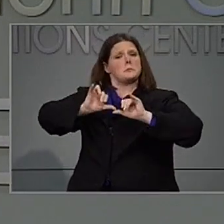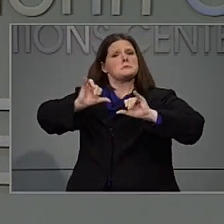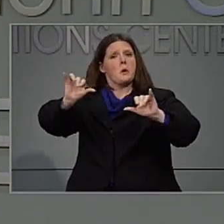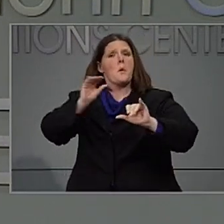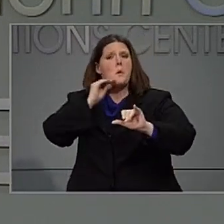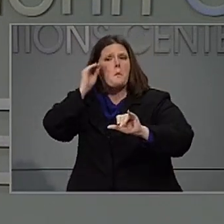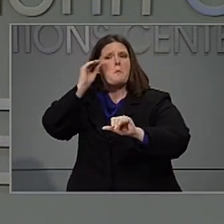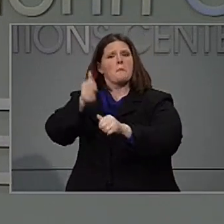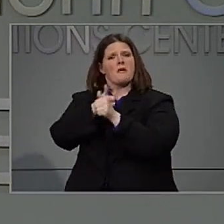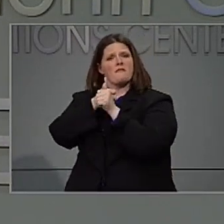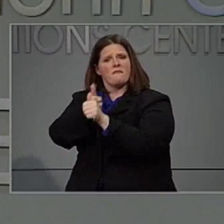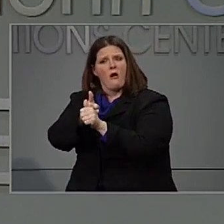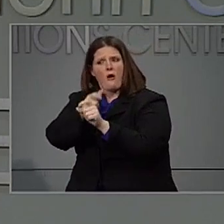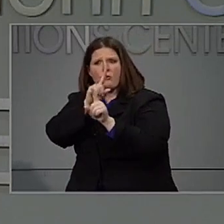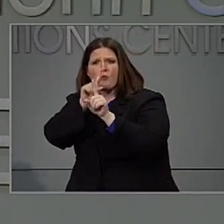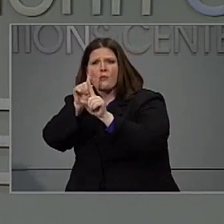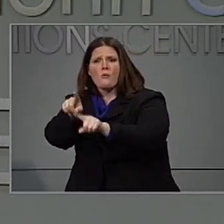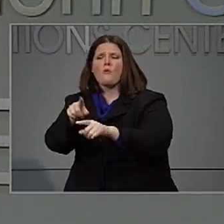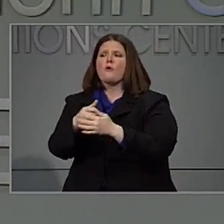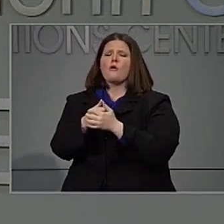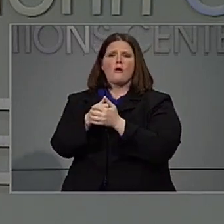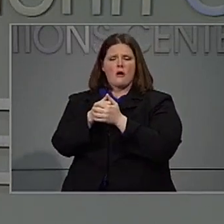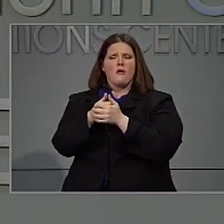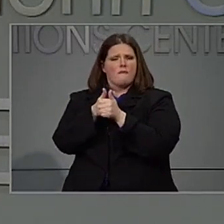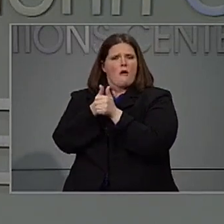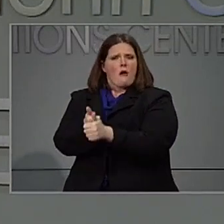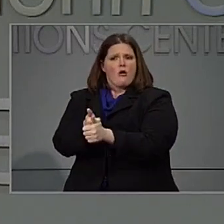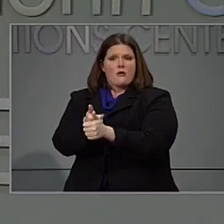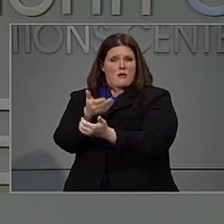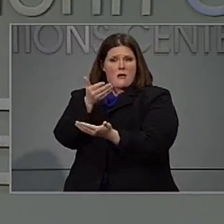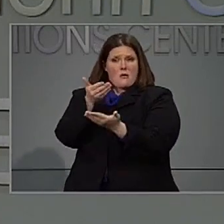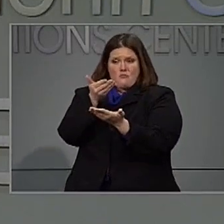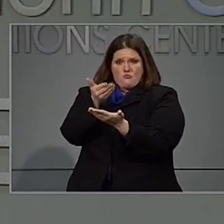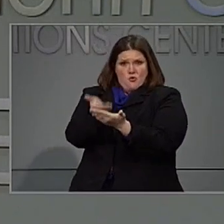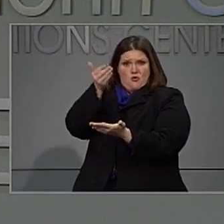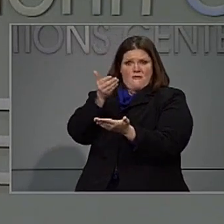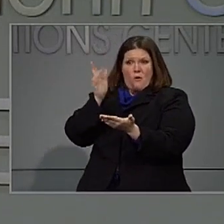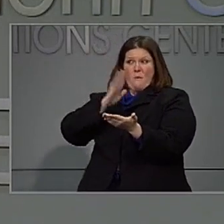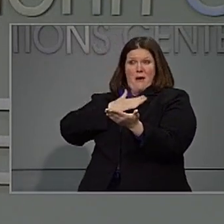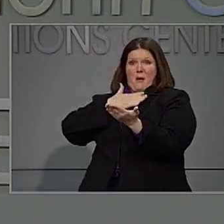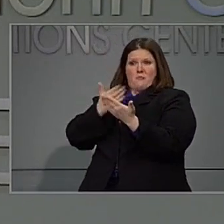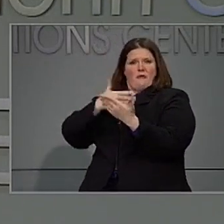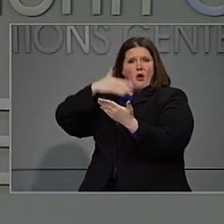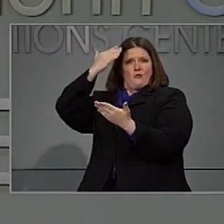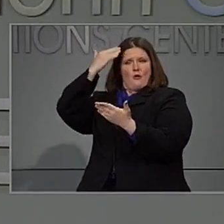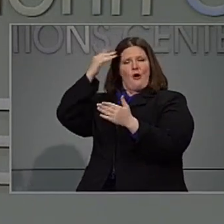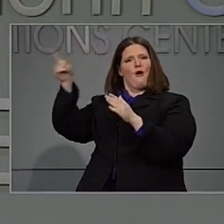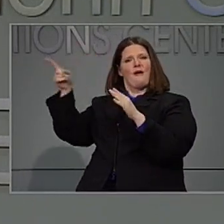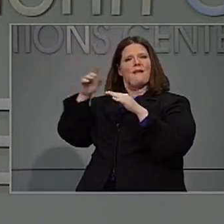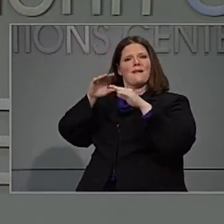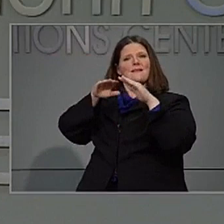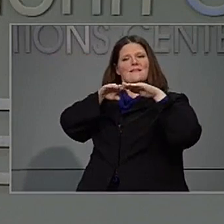OFTEN, FOR THE MOST PART NORTH CAROLINIANS HAVE BEEN PRETTY GOOD ABOUT OBSERVING SOCIAL DISTANCING AND STAYING HOME AS